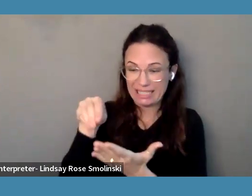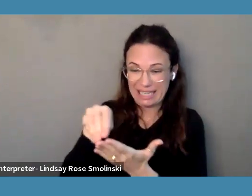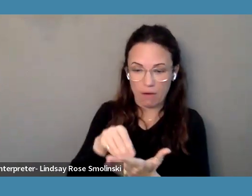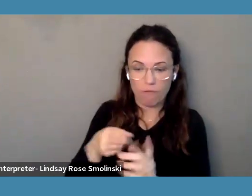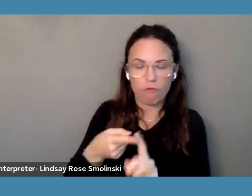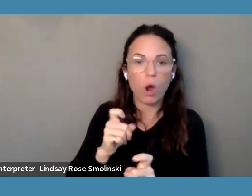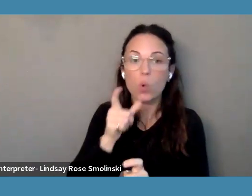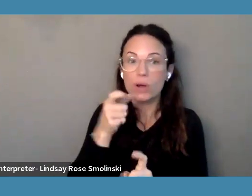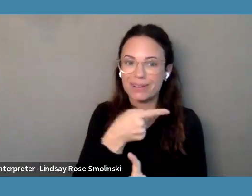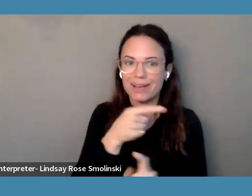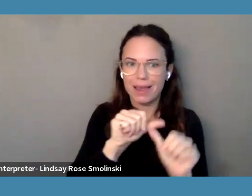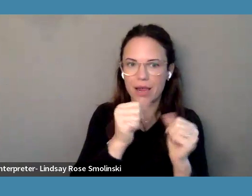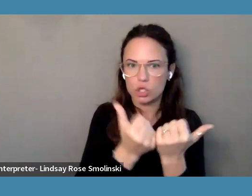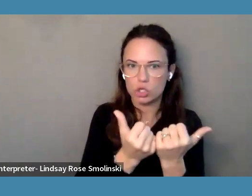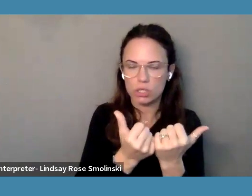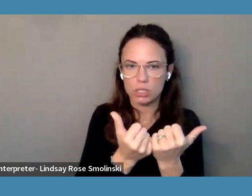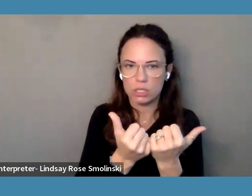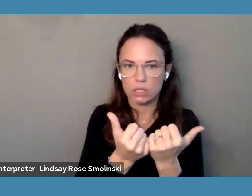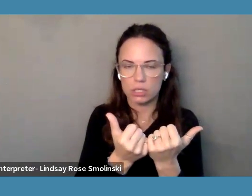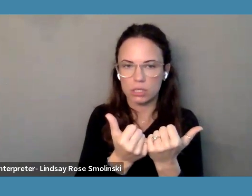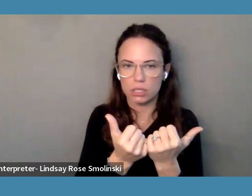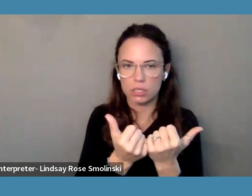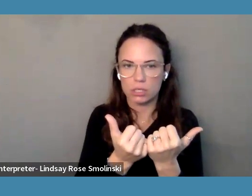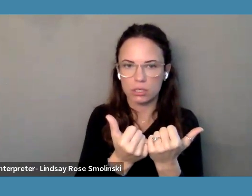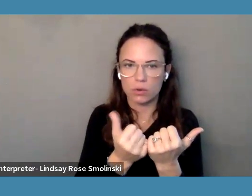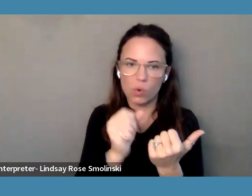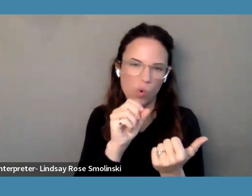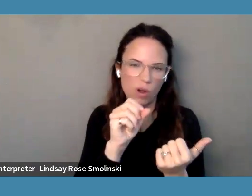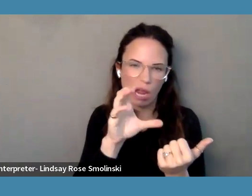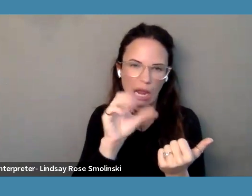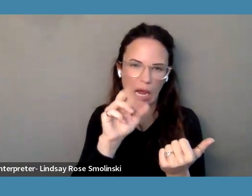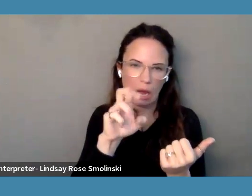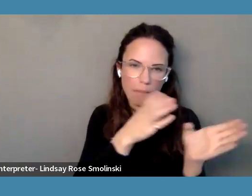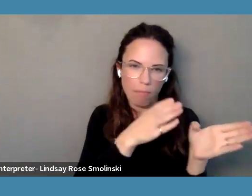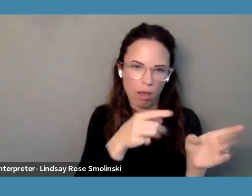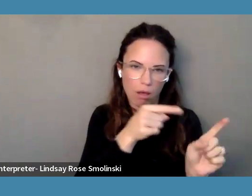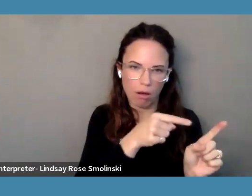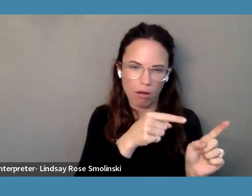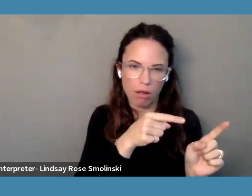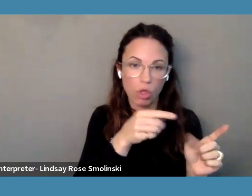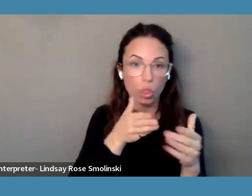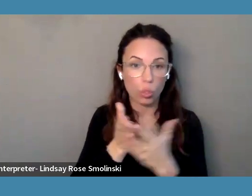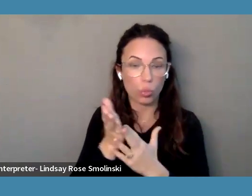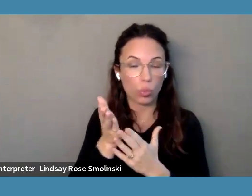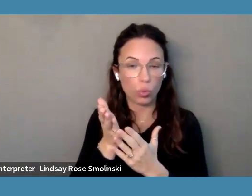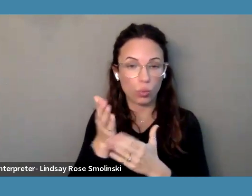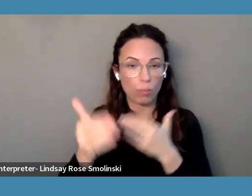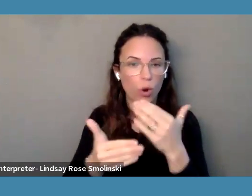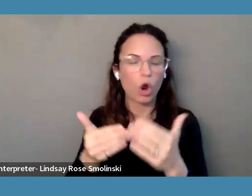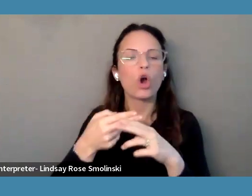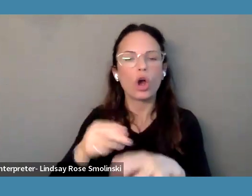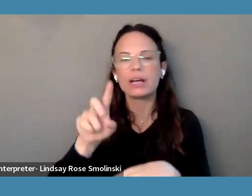or the care plan through the process that's called discovery.